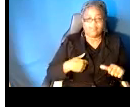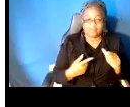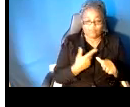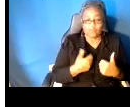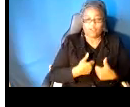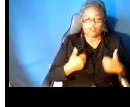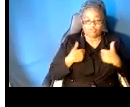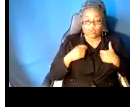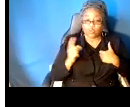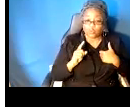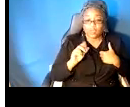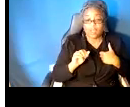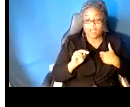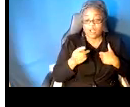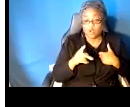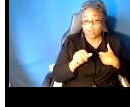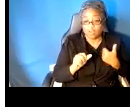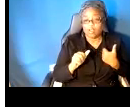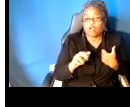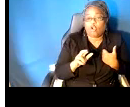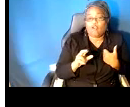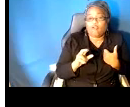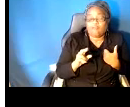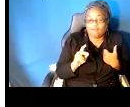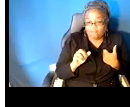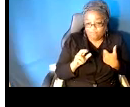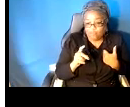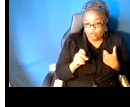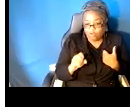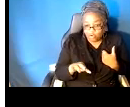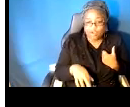Dakota, Hennepin, Ramsey, Scott, or Washington County,